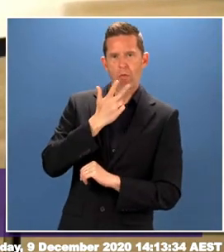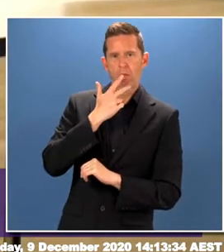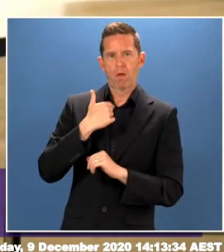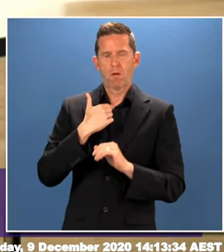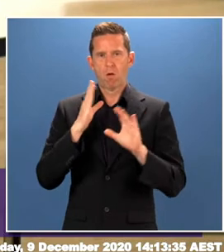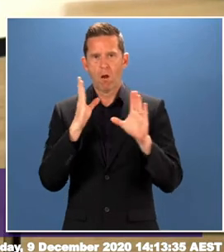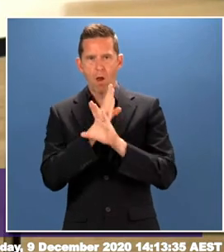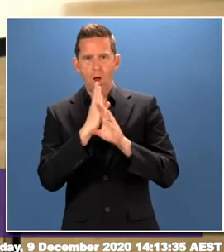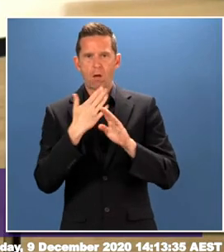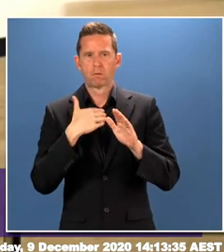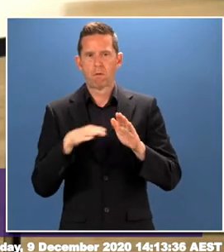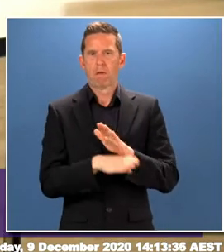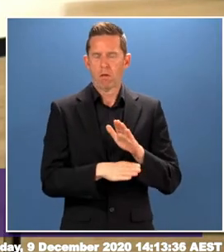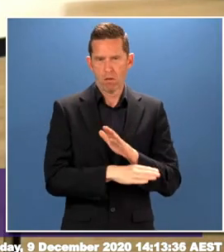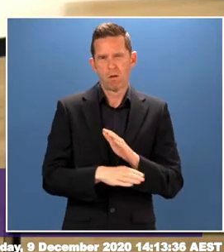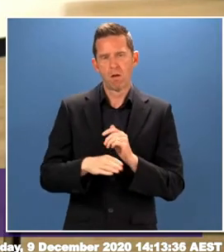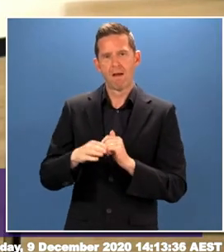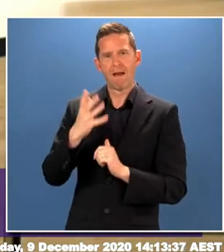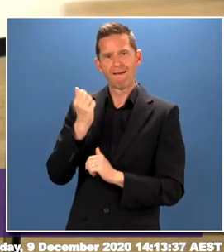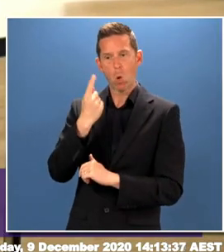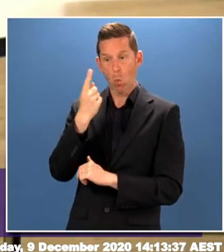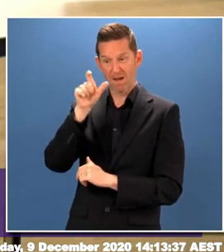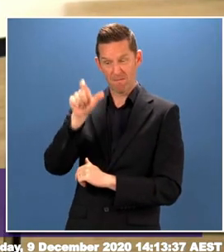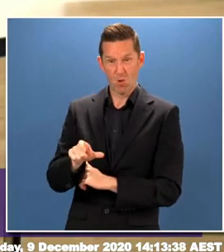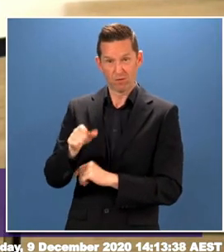particular issues. There was a witness who gave evidence earlier in the week.